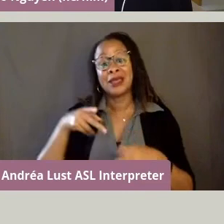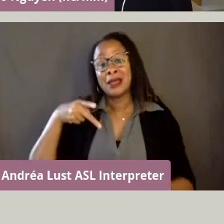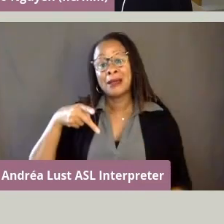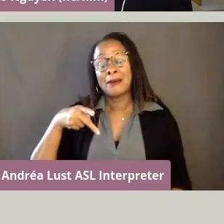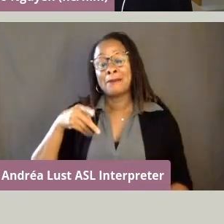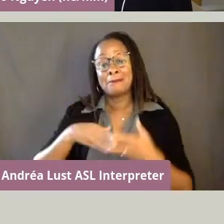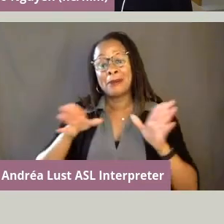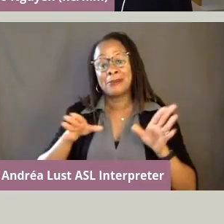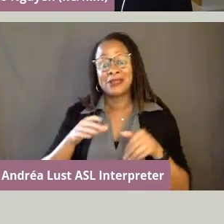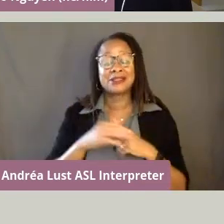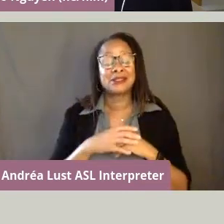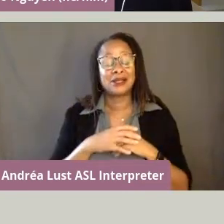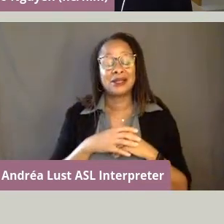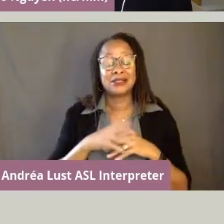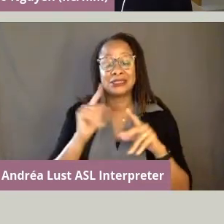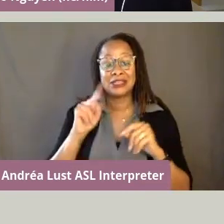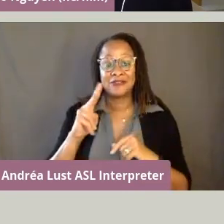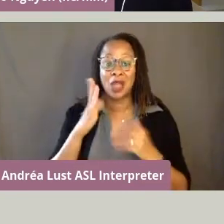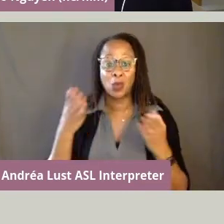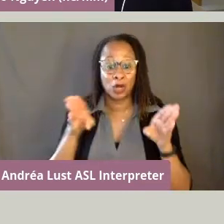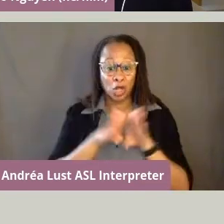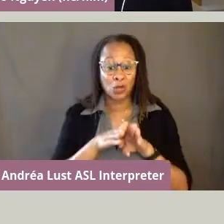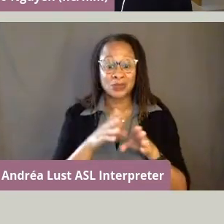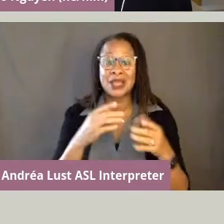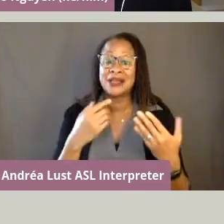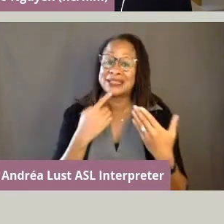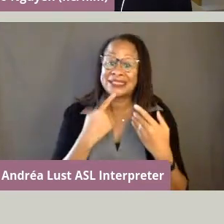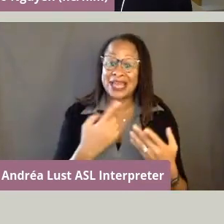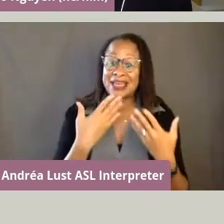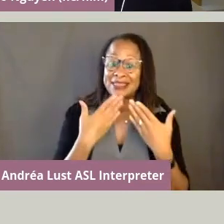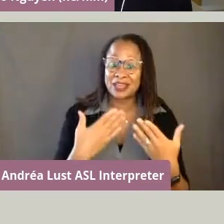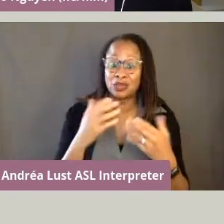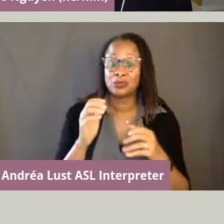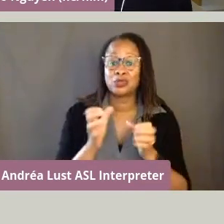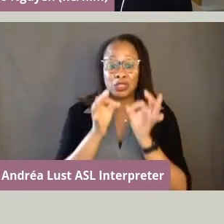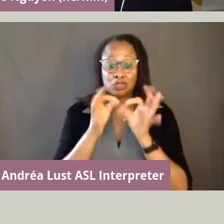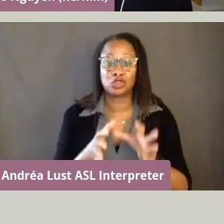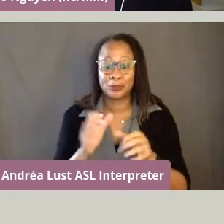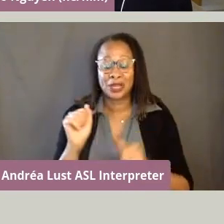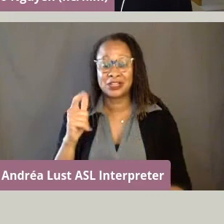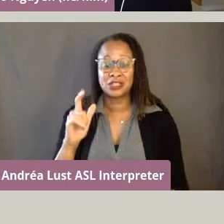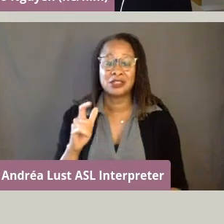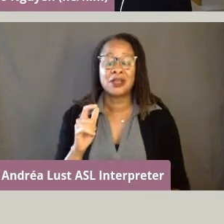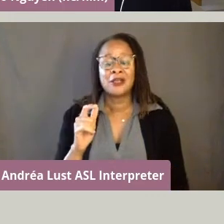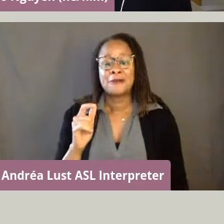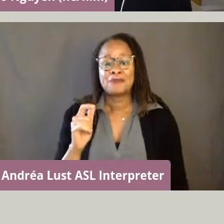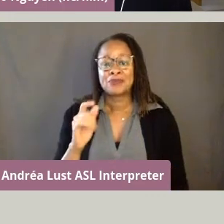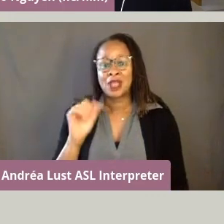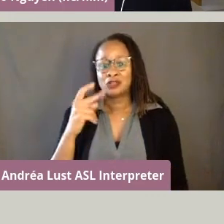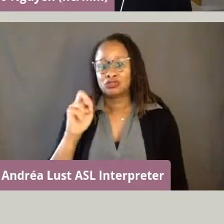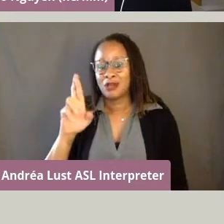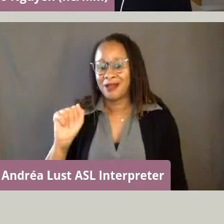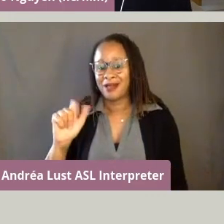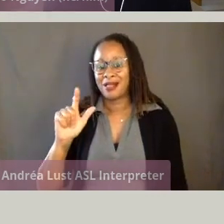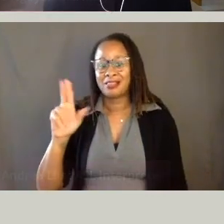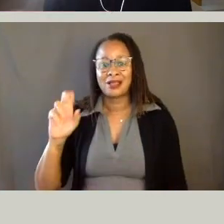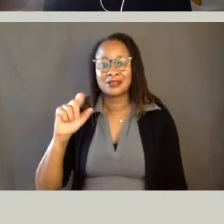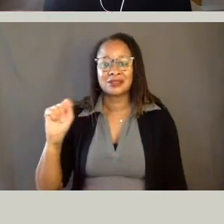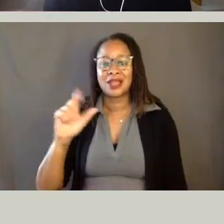I wanna close by saying thank you to our, our ASL interpreters, Andréa Lust and Hope Simon,